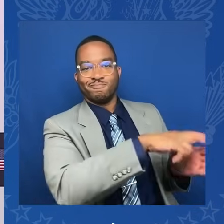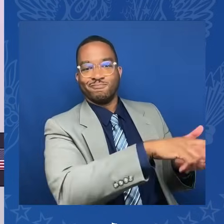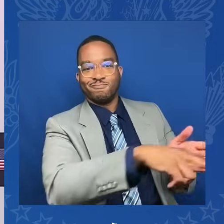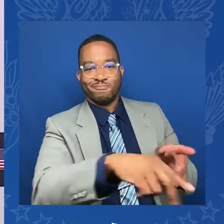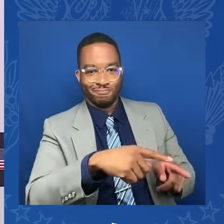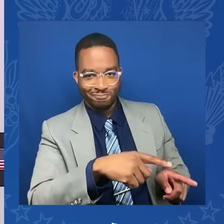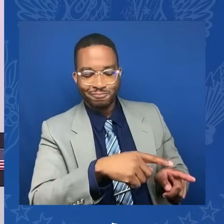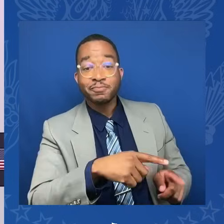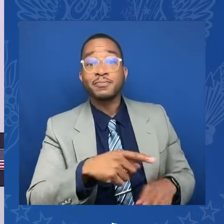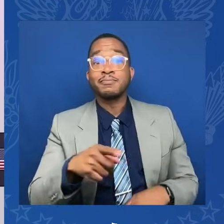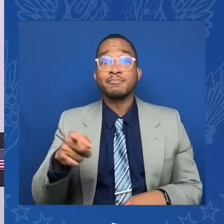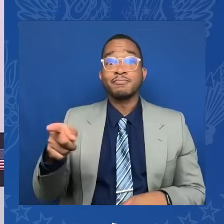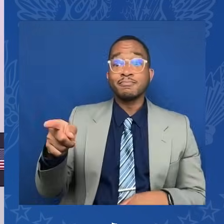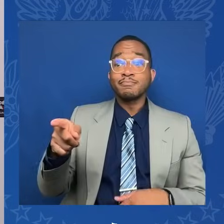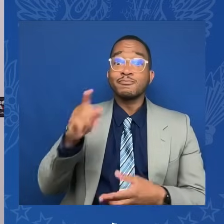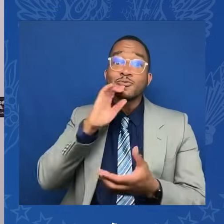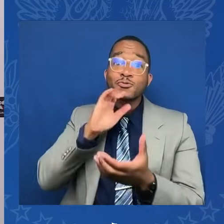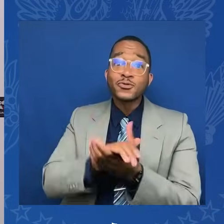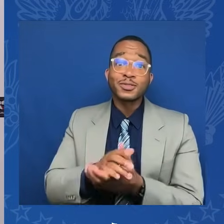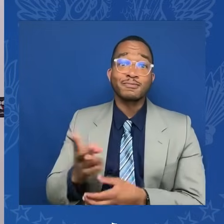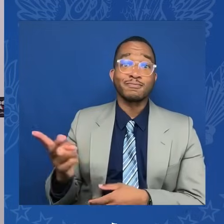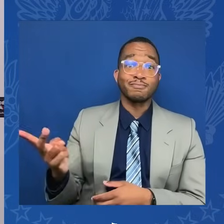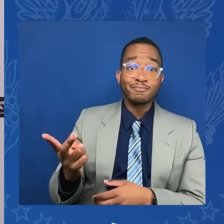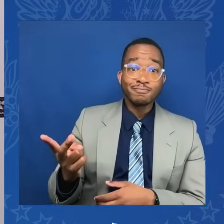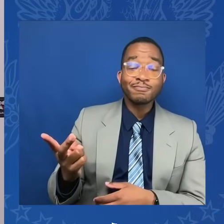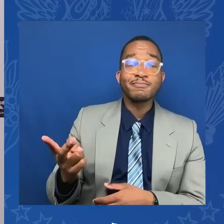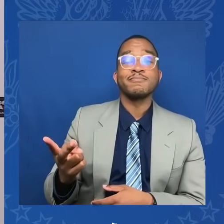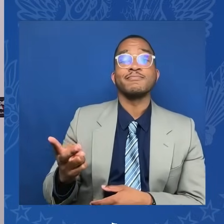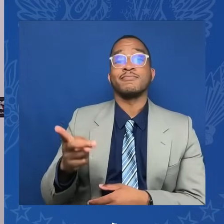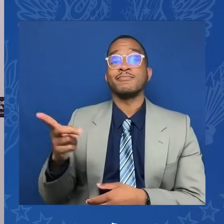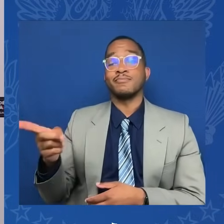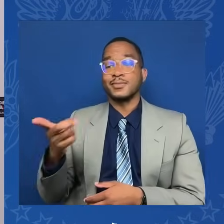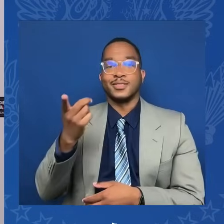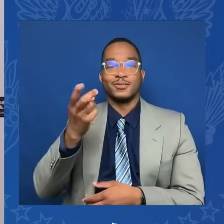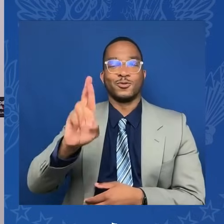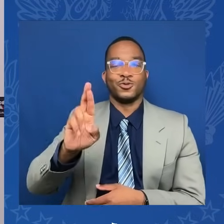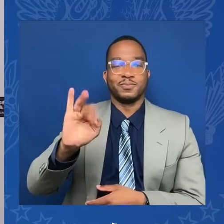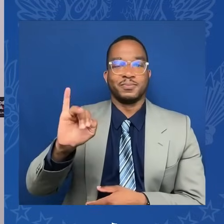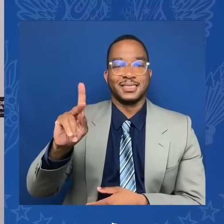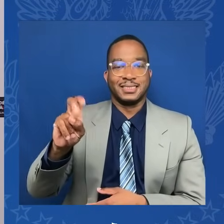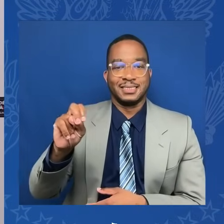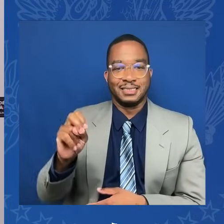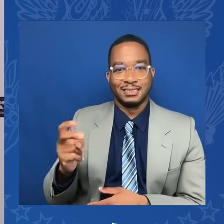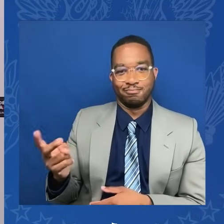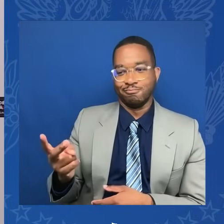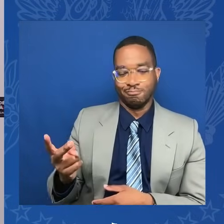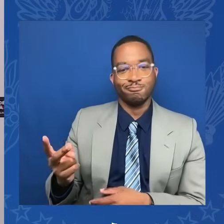after the 80th anniversary of D-Day in Normandy.